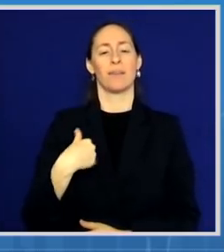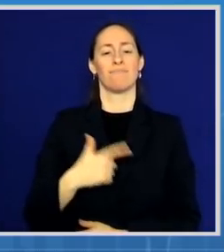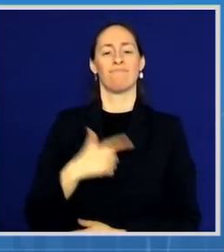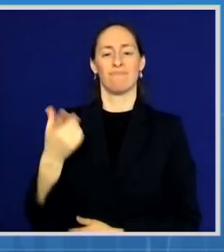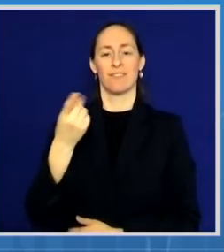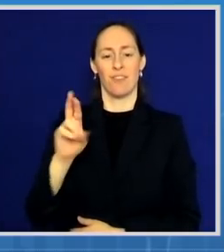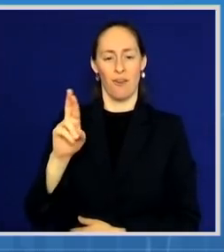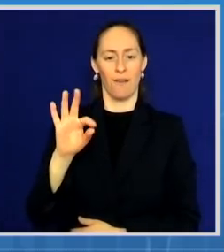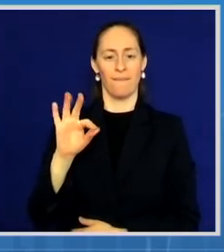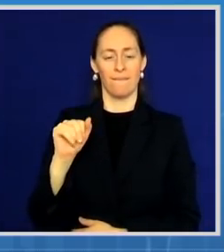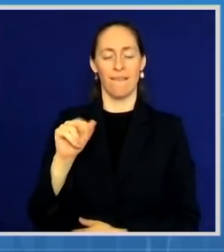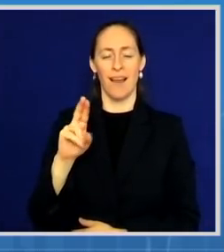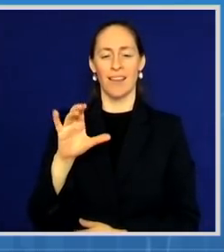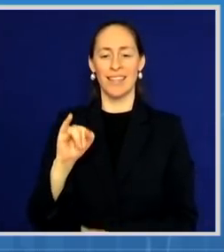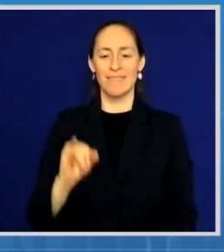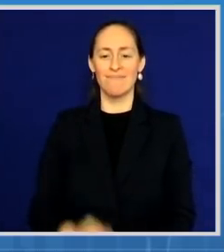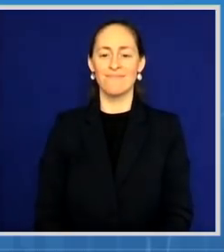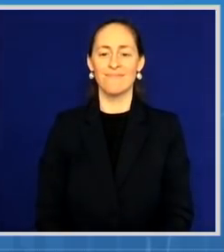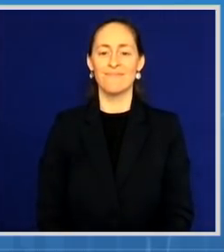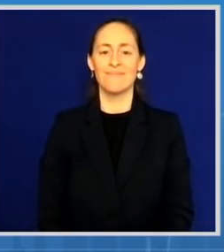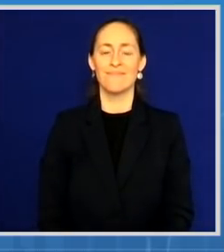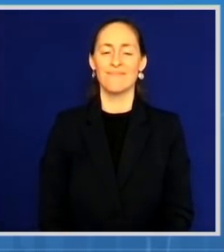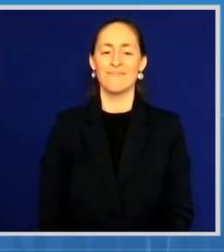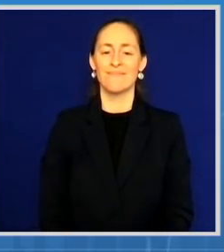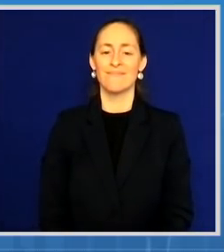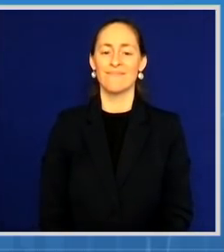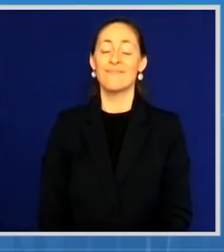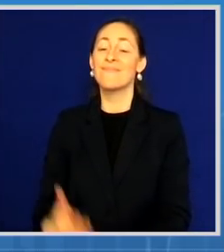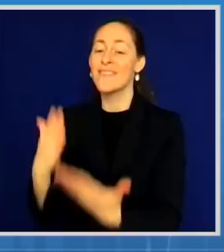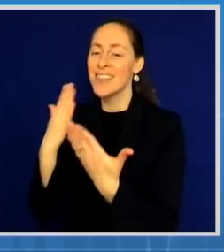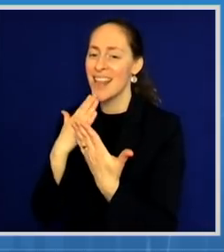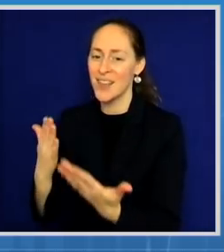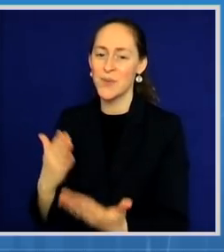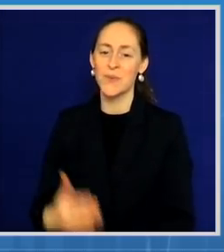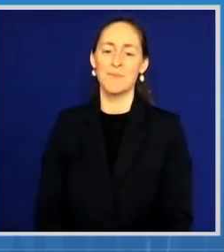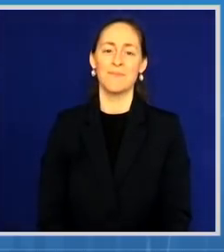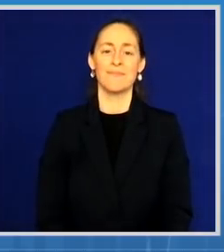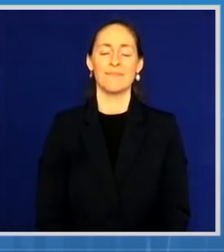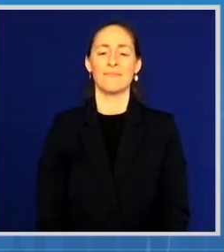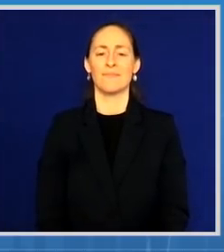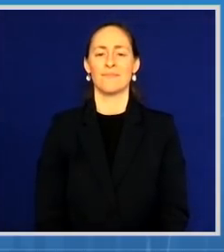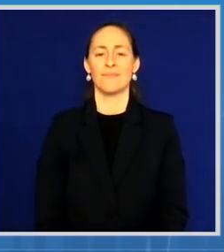Dr. Fauci: Thank you very much, Dr. Walensky. If we could move to the next slide.